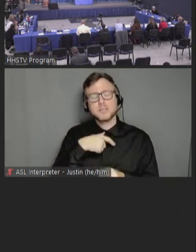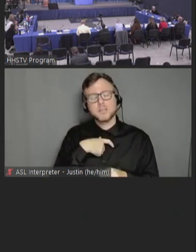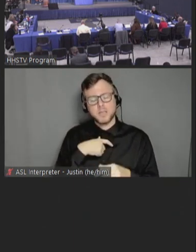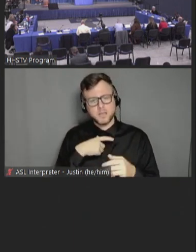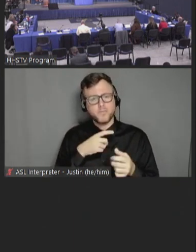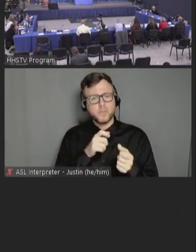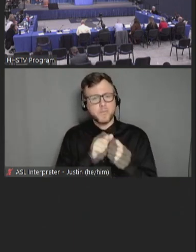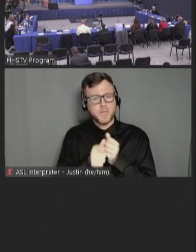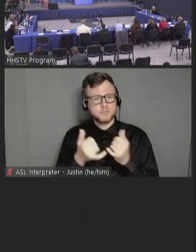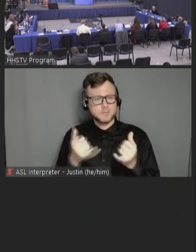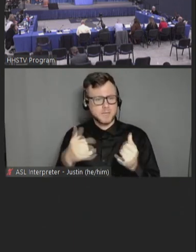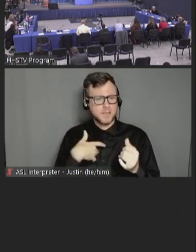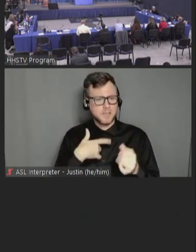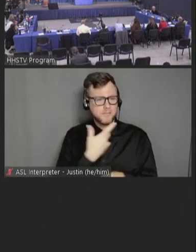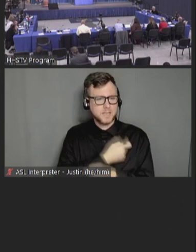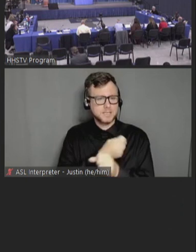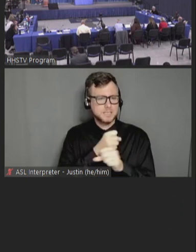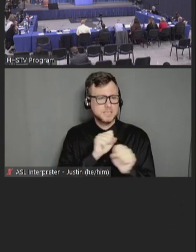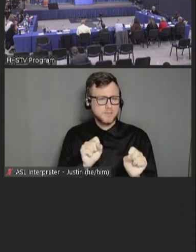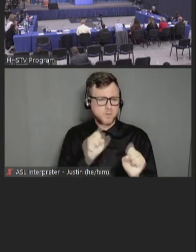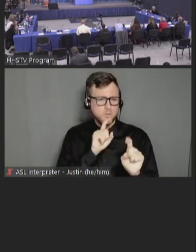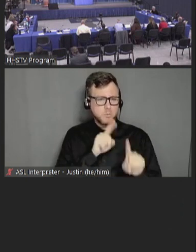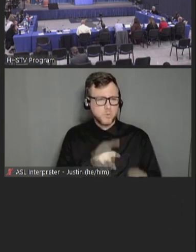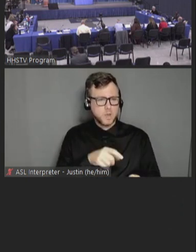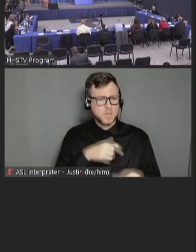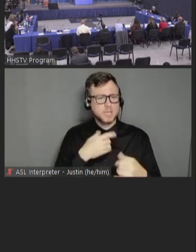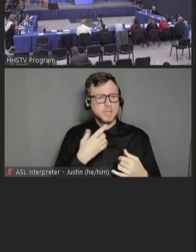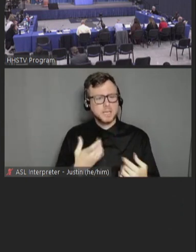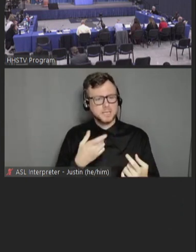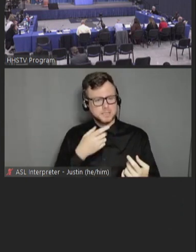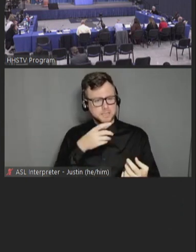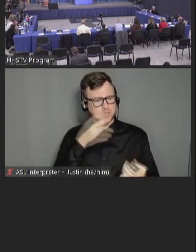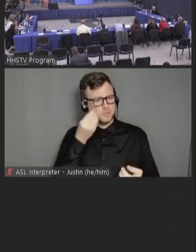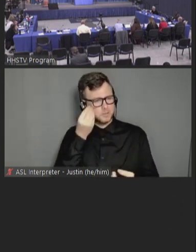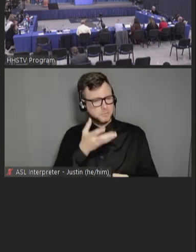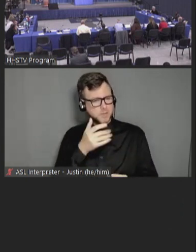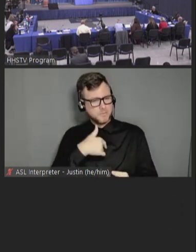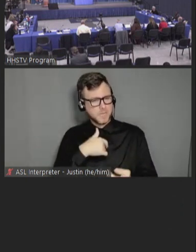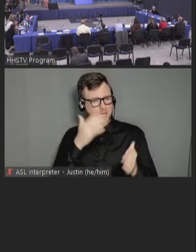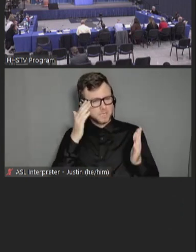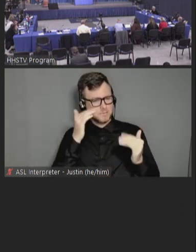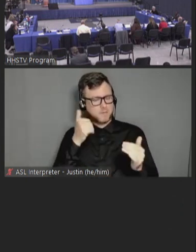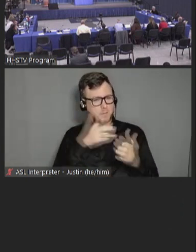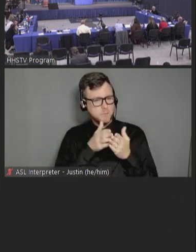it seems notable that the report appears to have the expectation for the public to comply